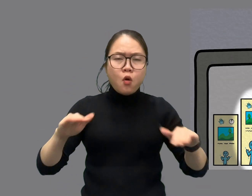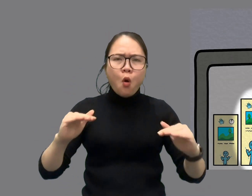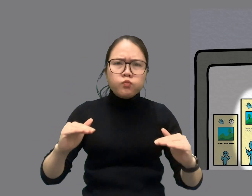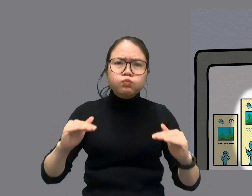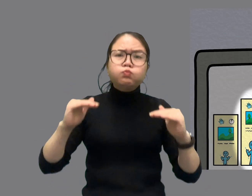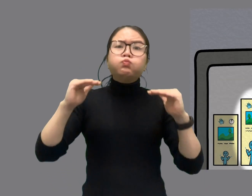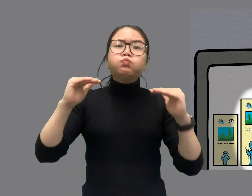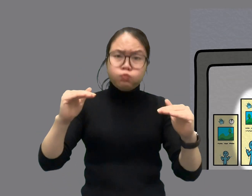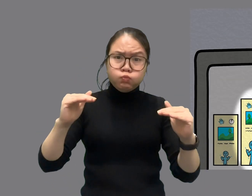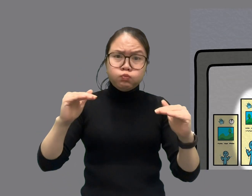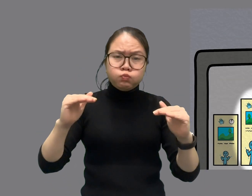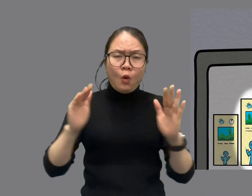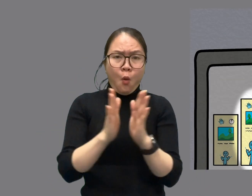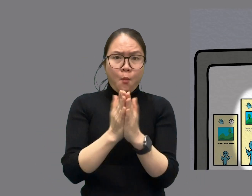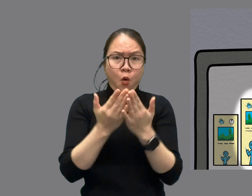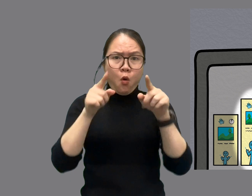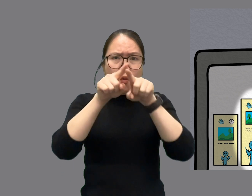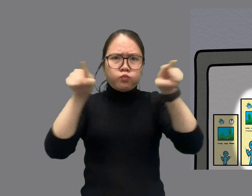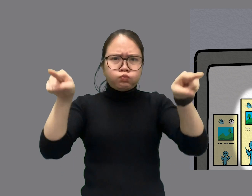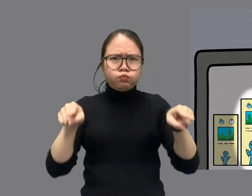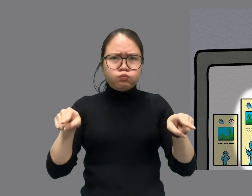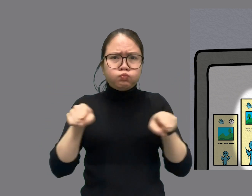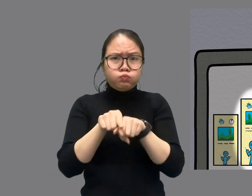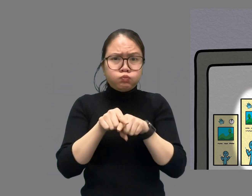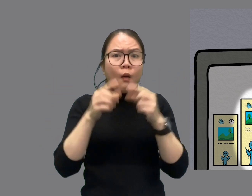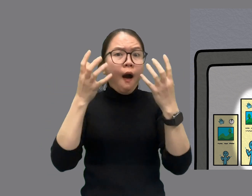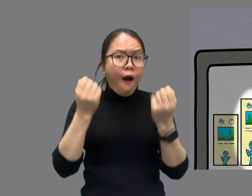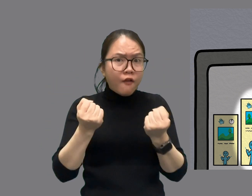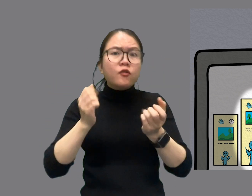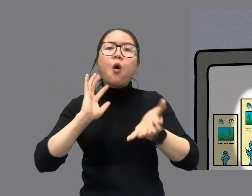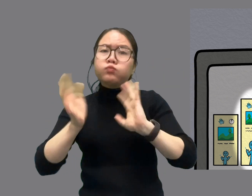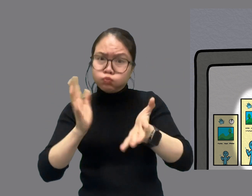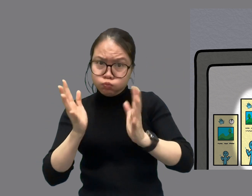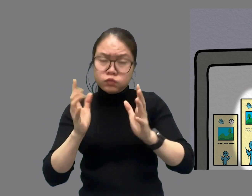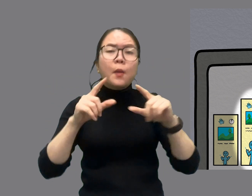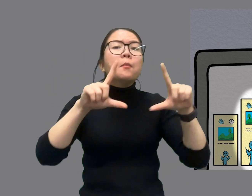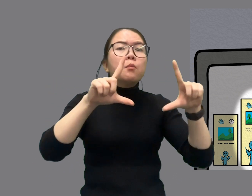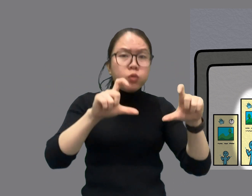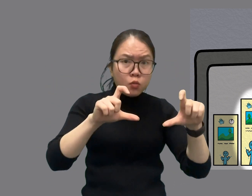For the next stage, it is best for readers to use books that have one image in one